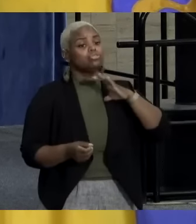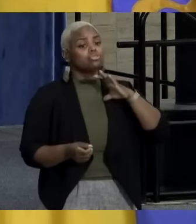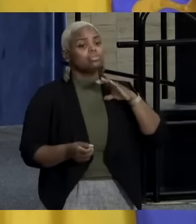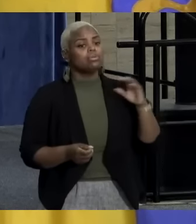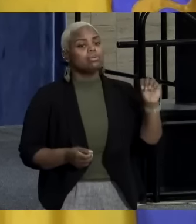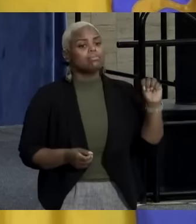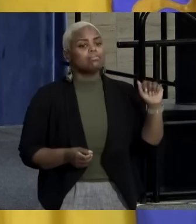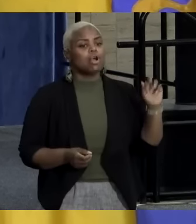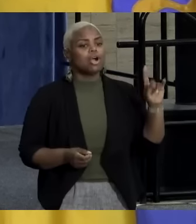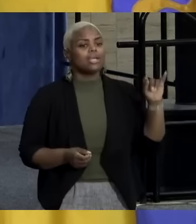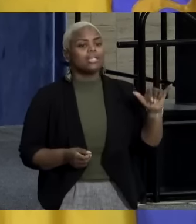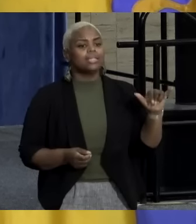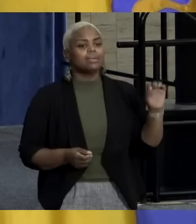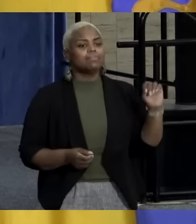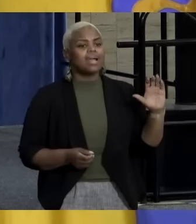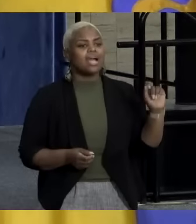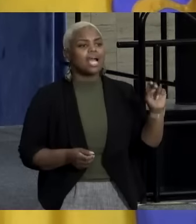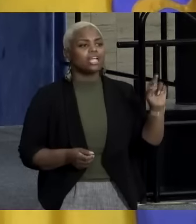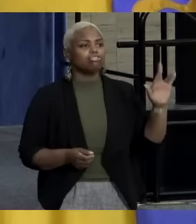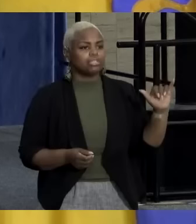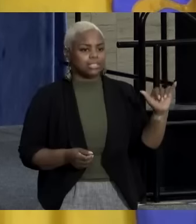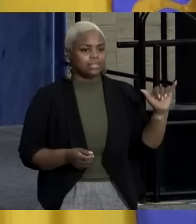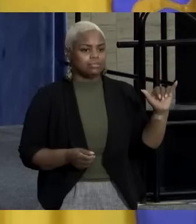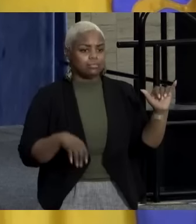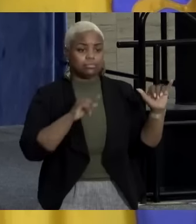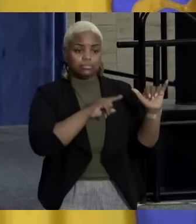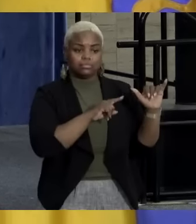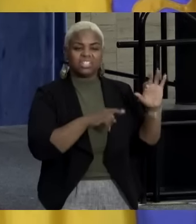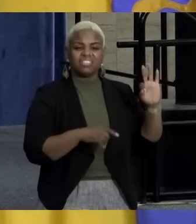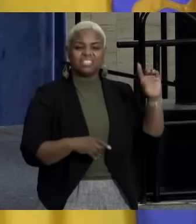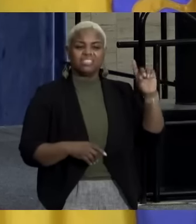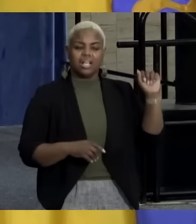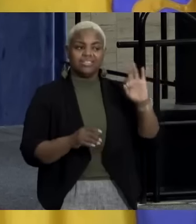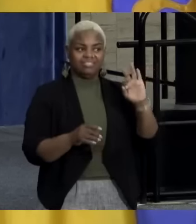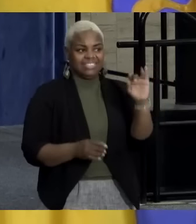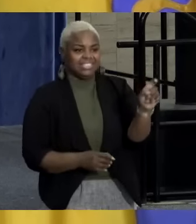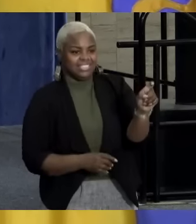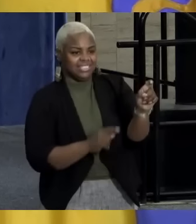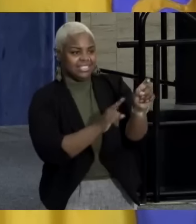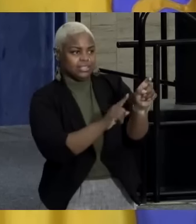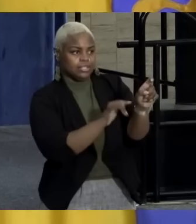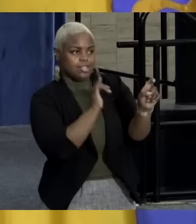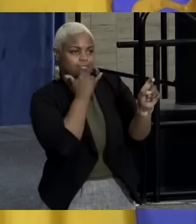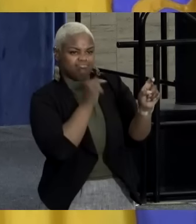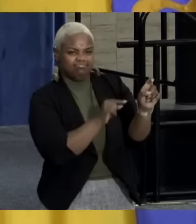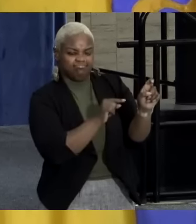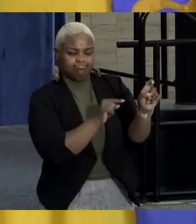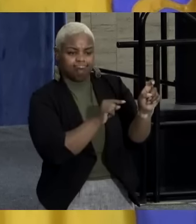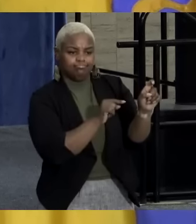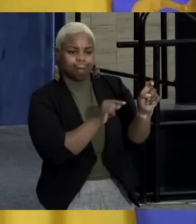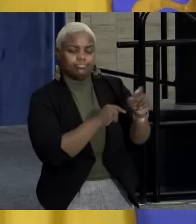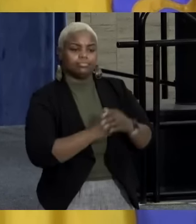the FDA is correcting that mistake. After a thorough evidence-based review of decades